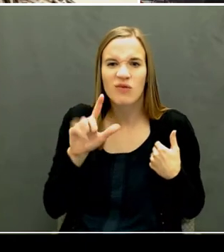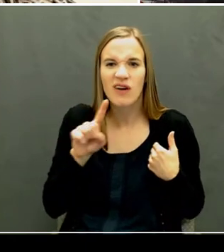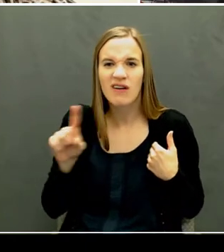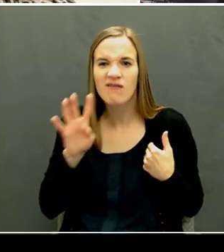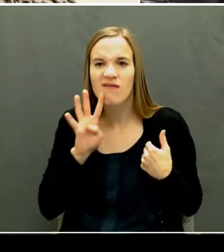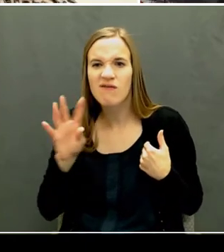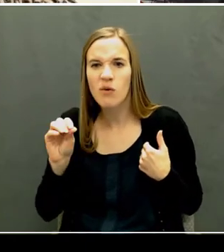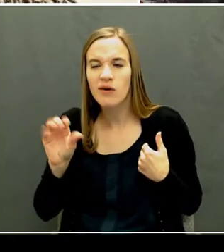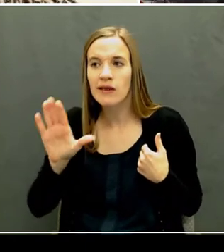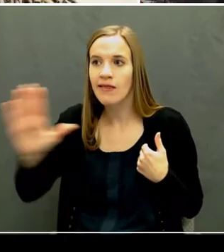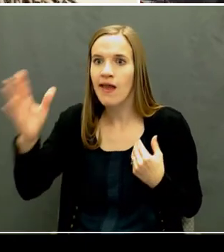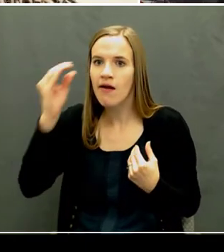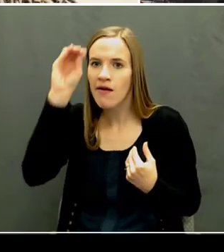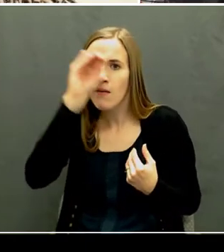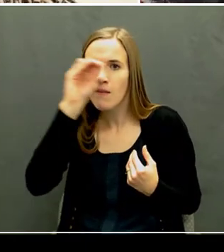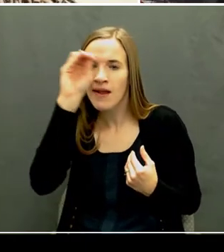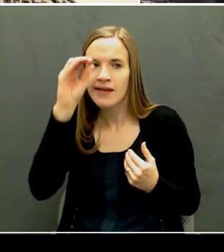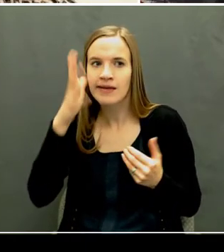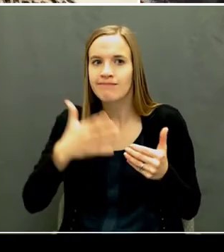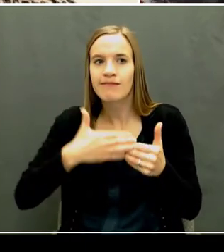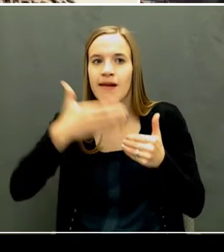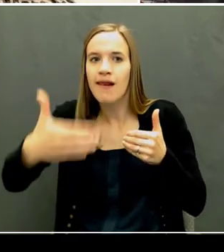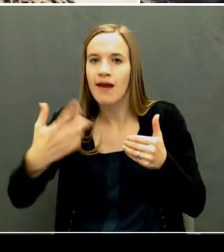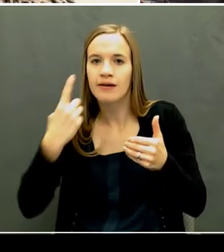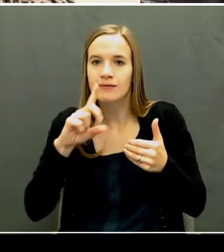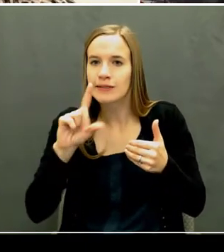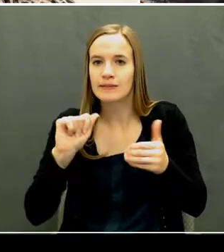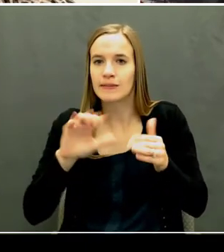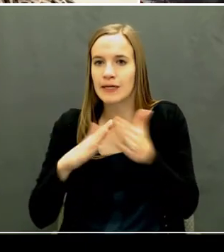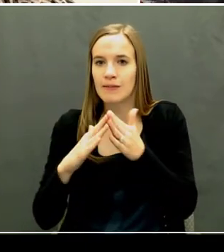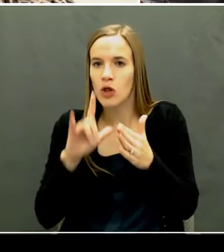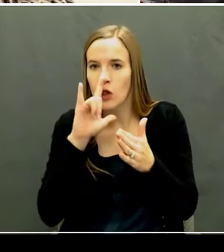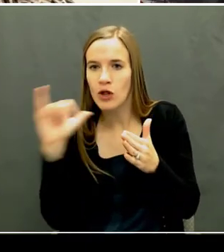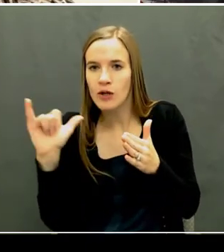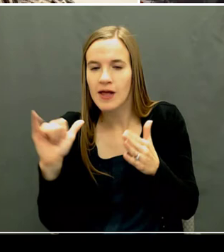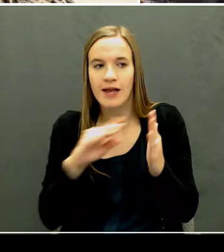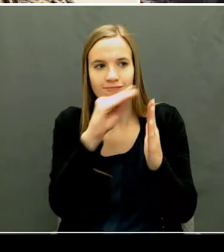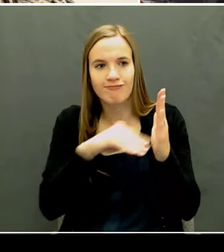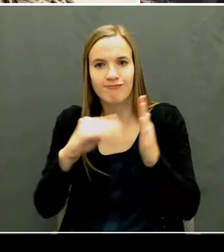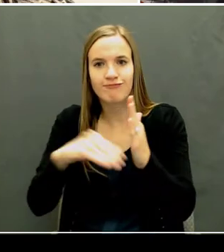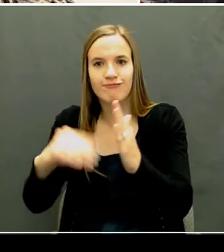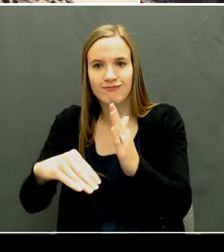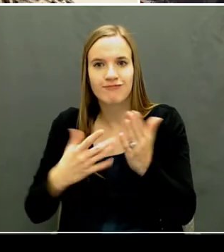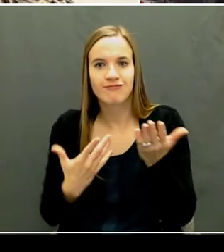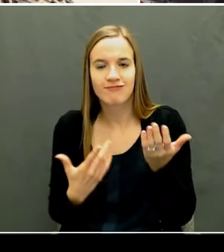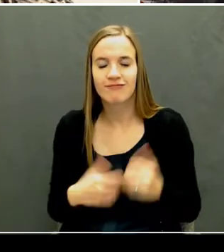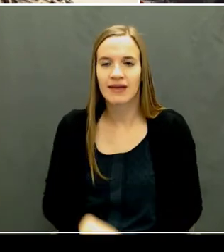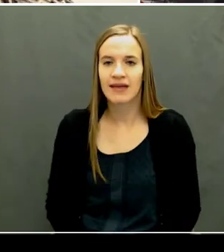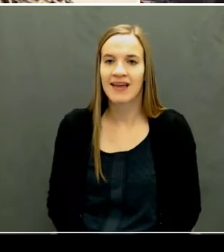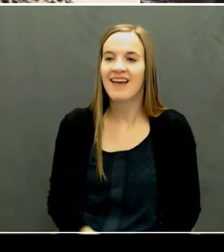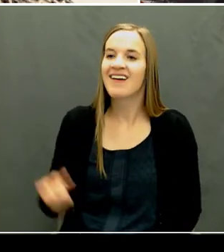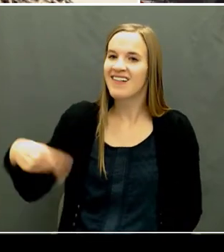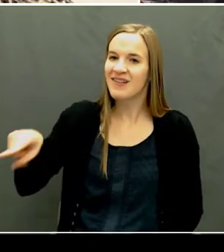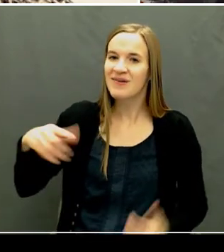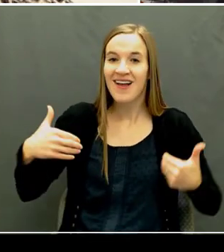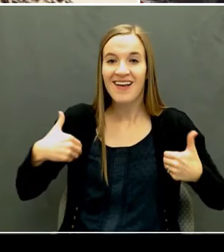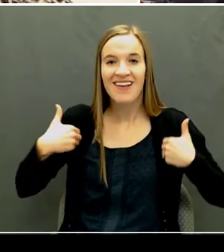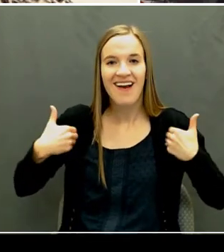to see is next and that's what I like about the younger folks is you know, some people I think